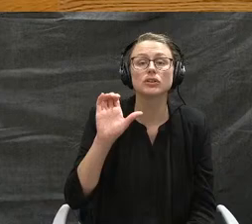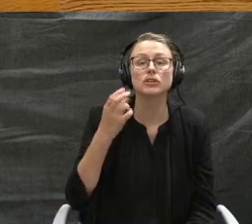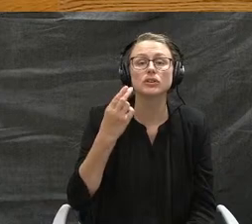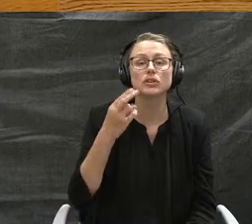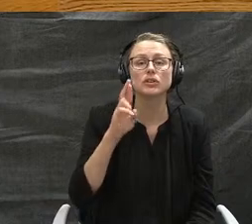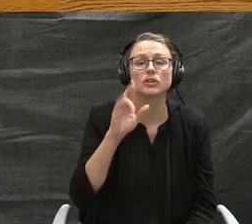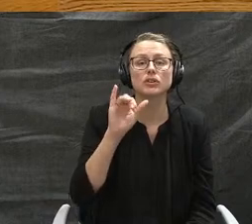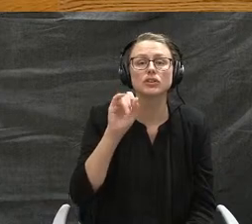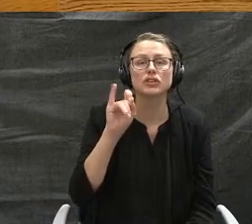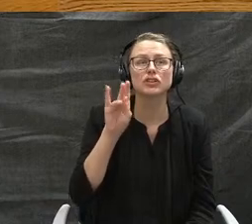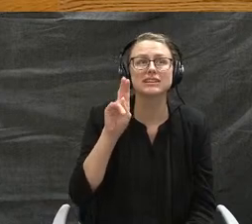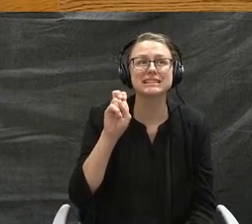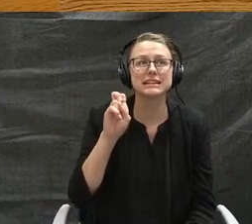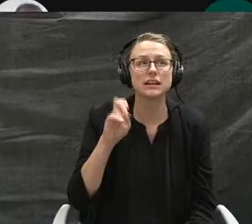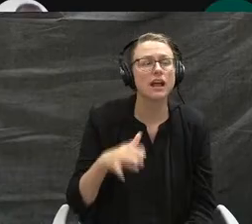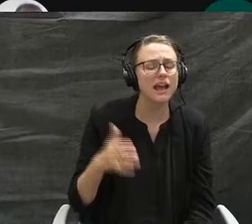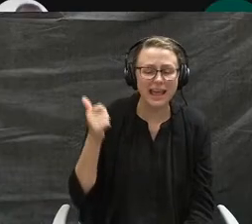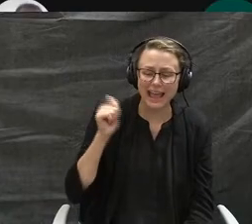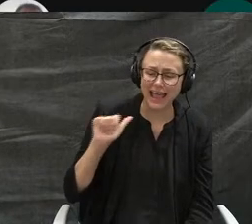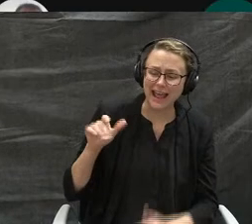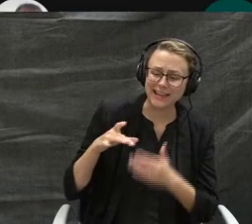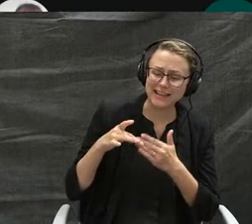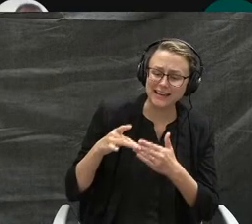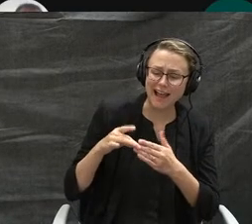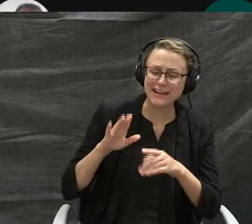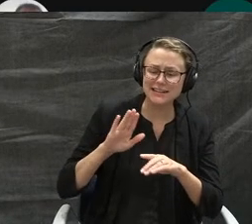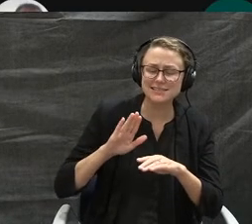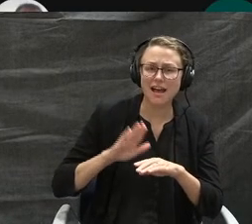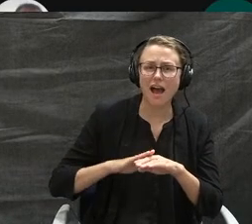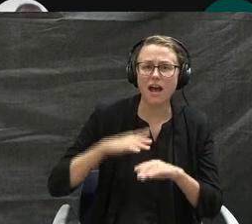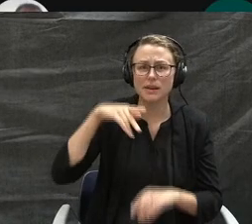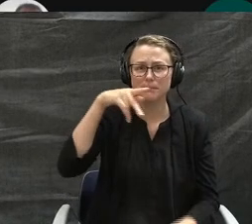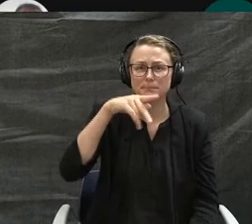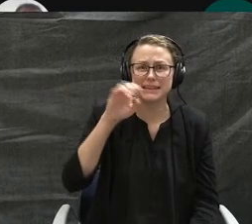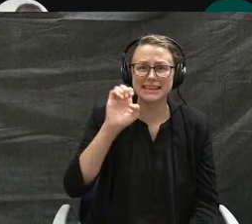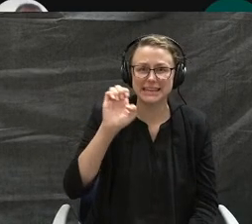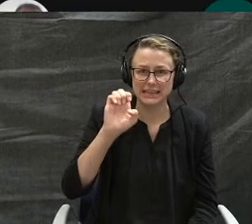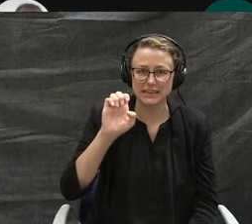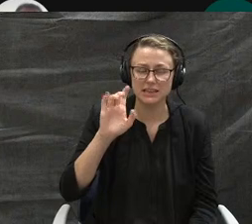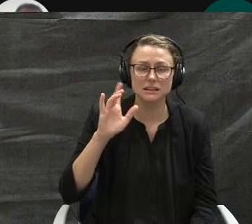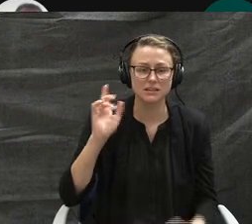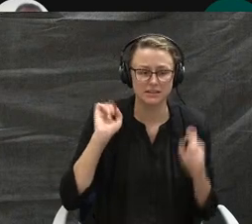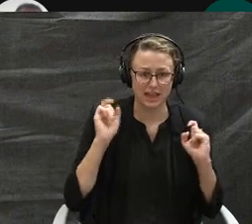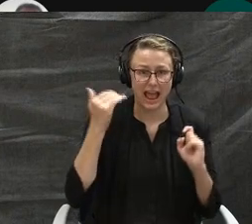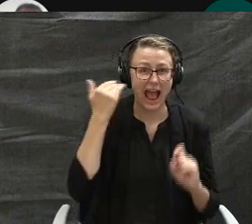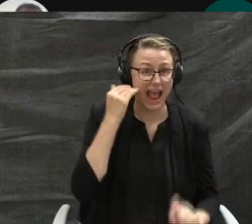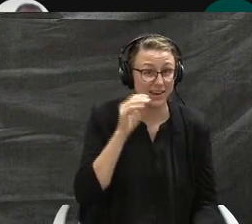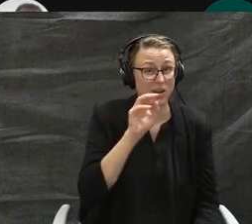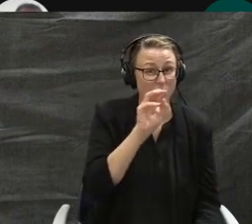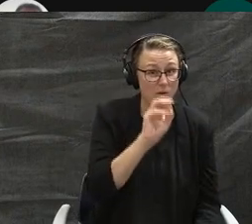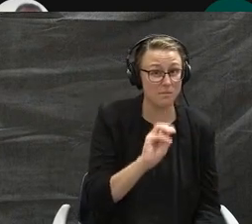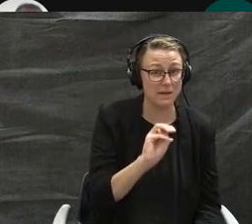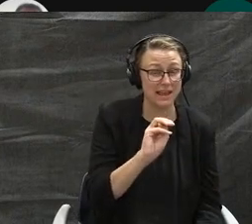Is there any guidance on PE for the high school I know that the Minne Tonka has a requirement for a certain amount of PE, but